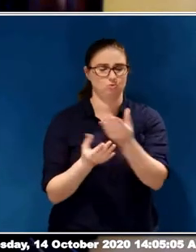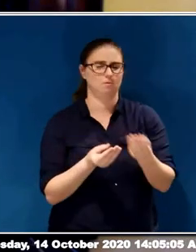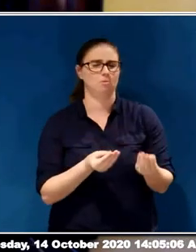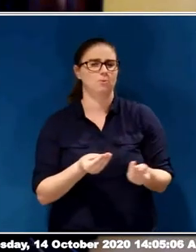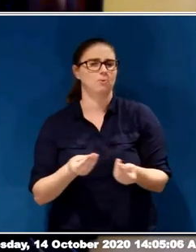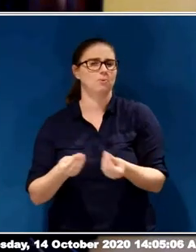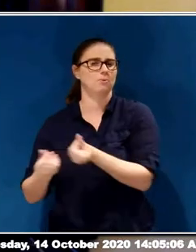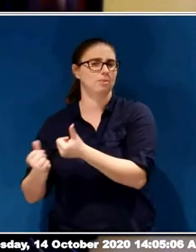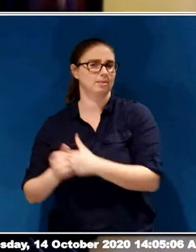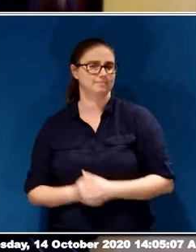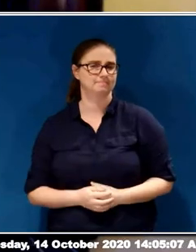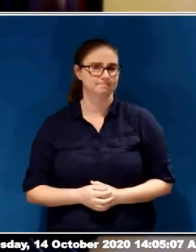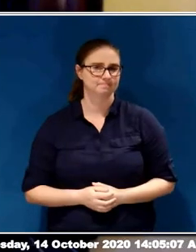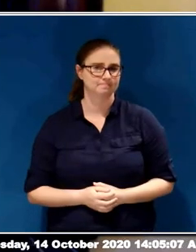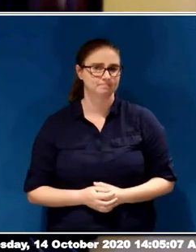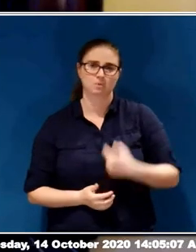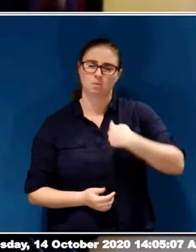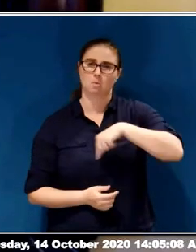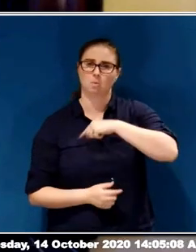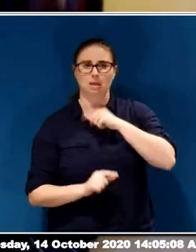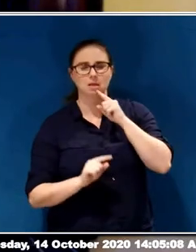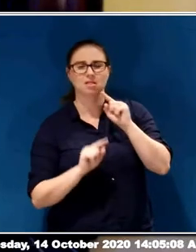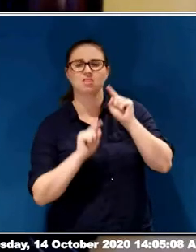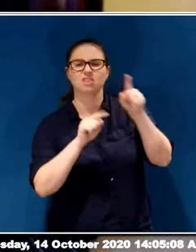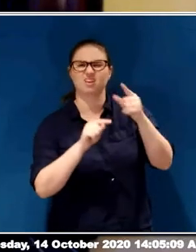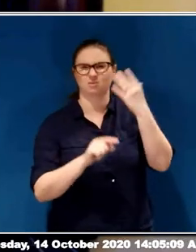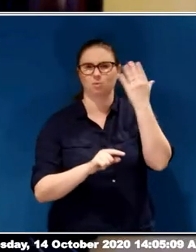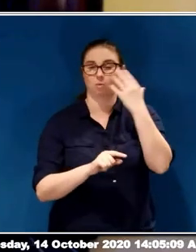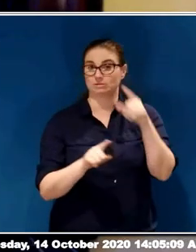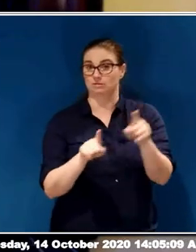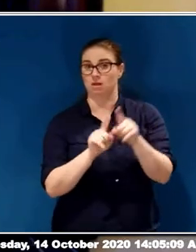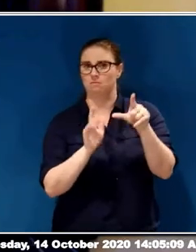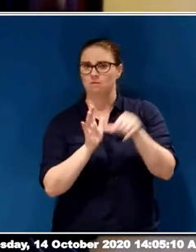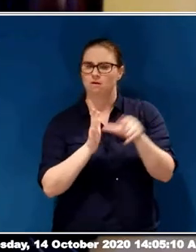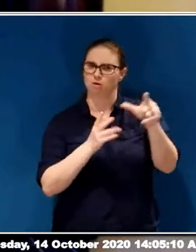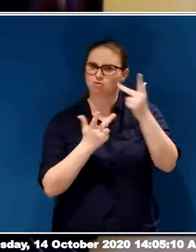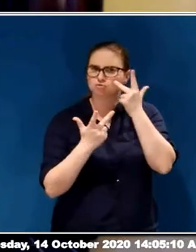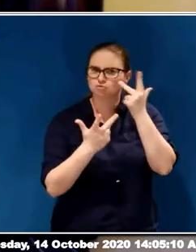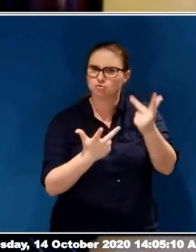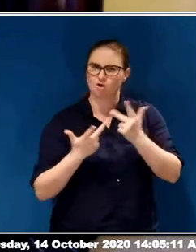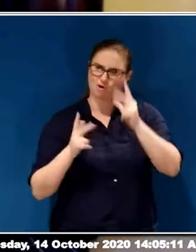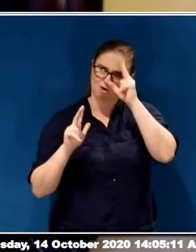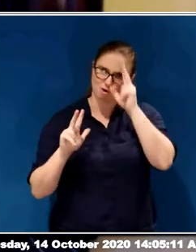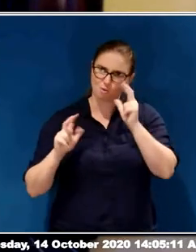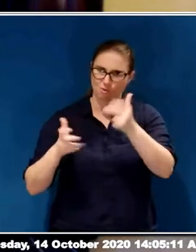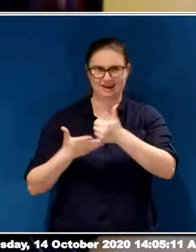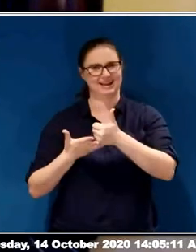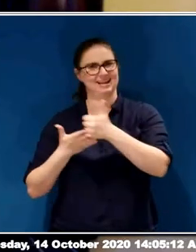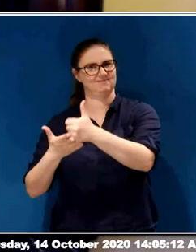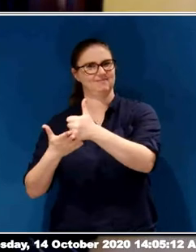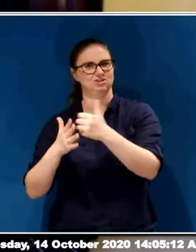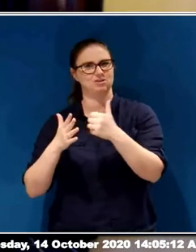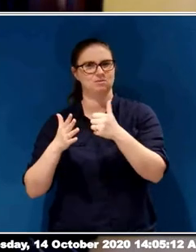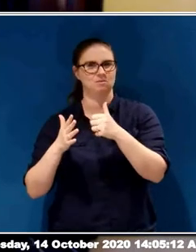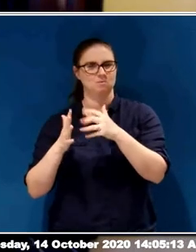where in Australia a child might be pulled out of a classroom to attend a Tier 2 literacy intervention.